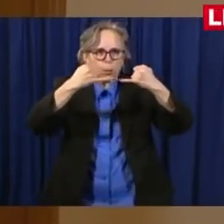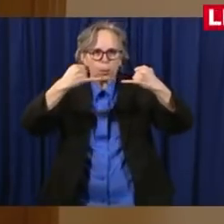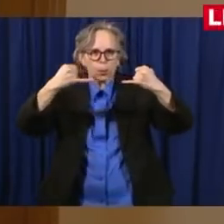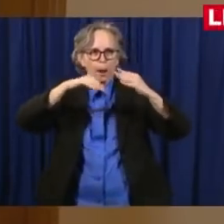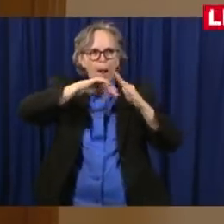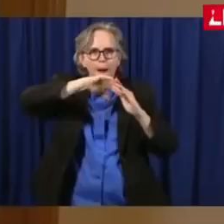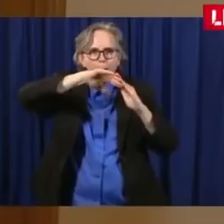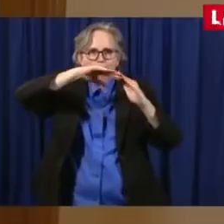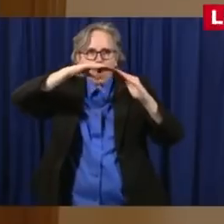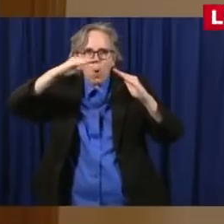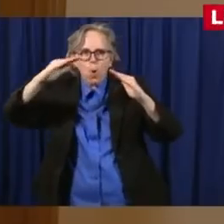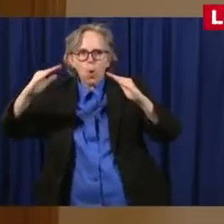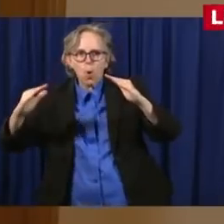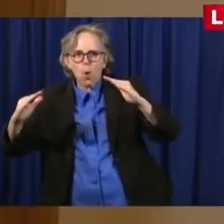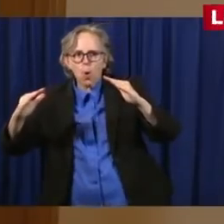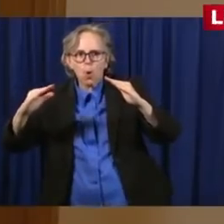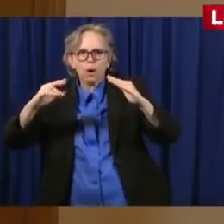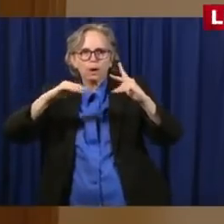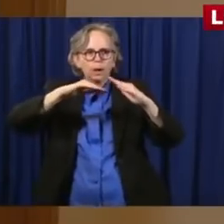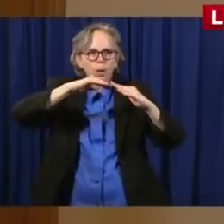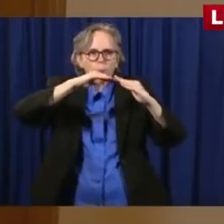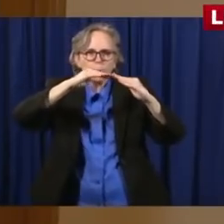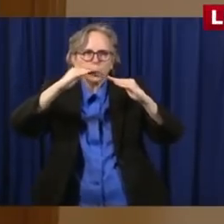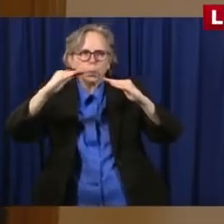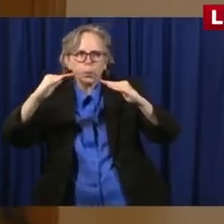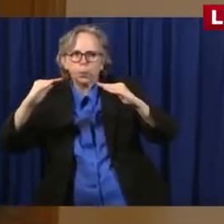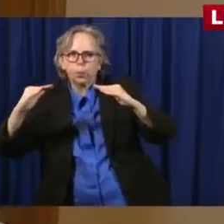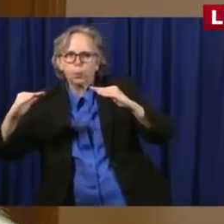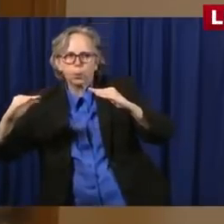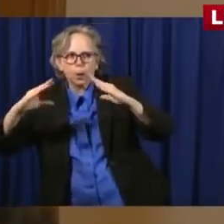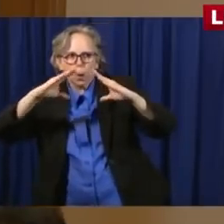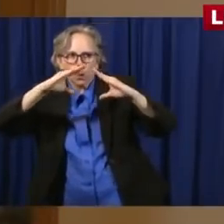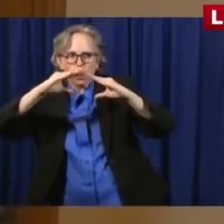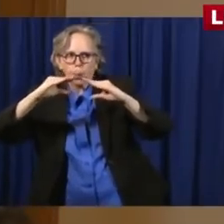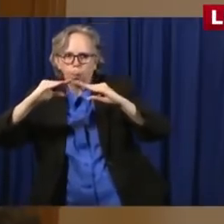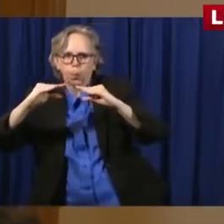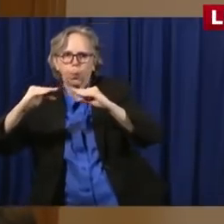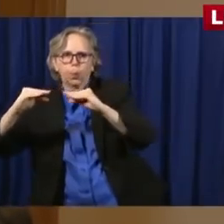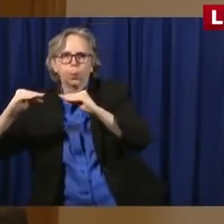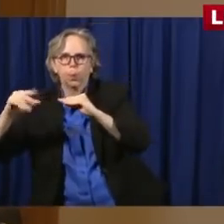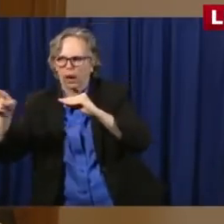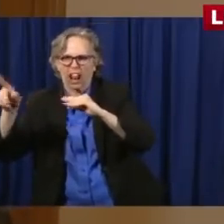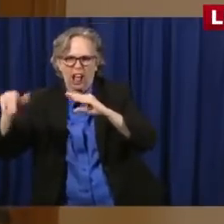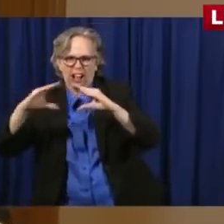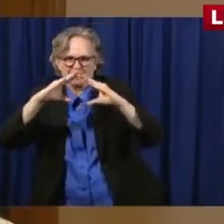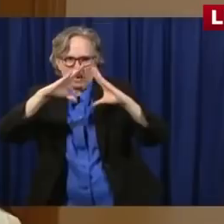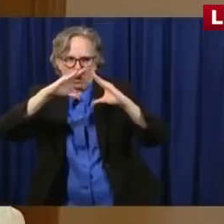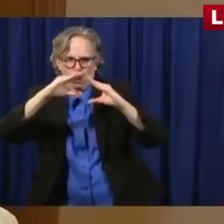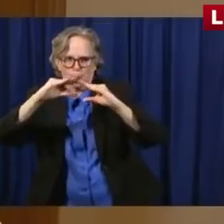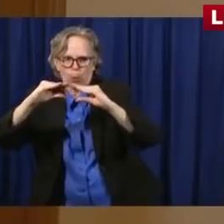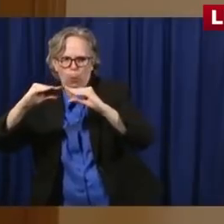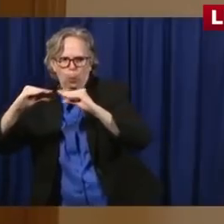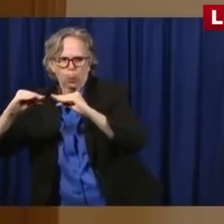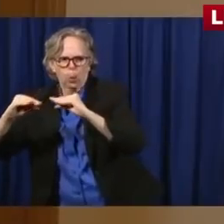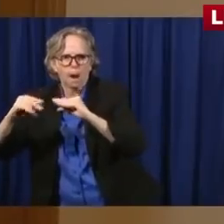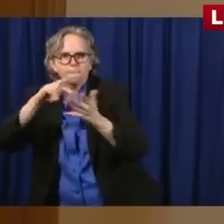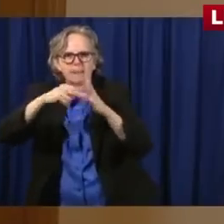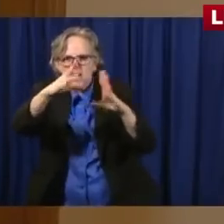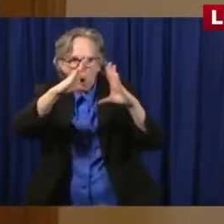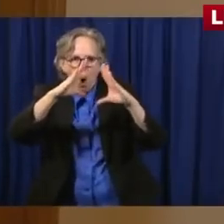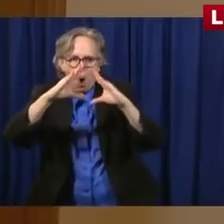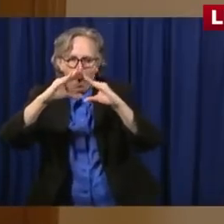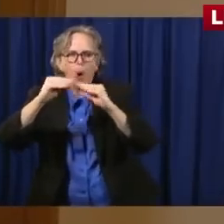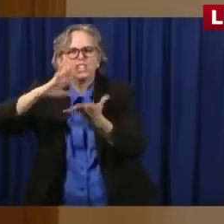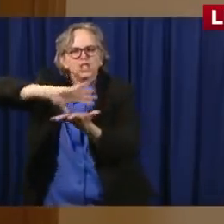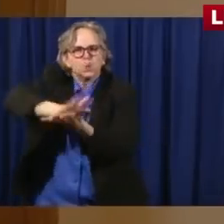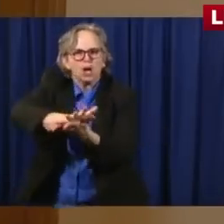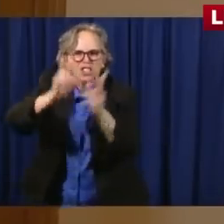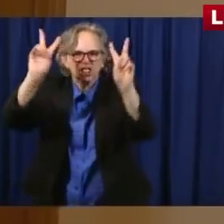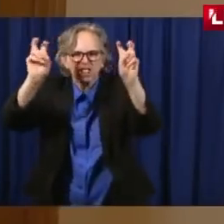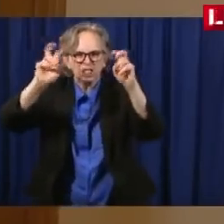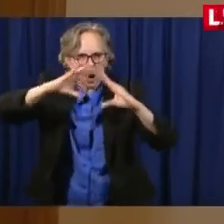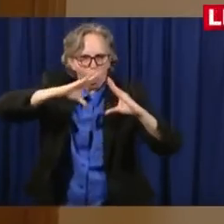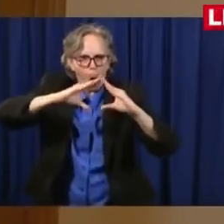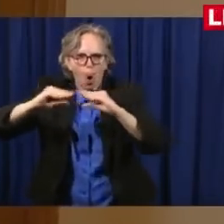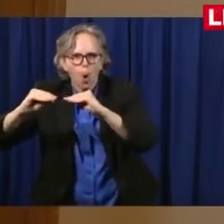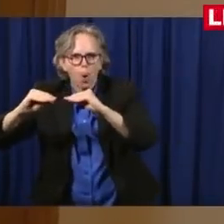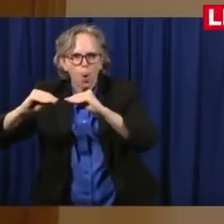IN OHIO, WE TOOK OUR PREDICTION AND YOU HAVE BASICALLY DONE THIS.